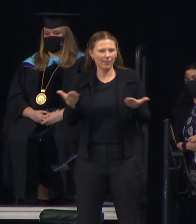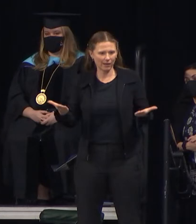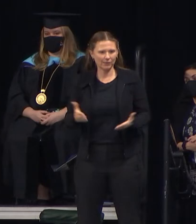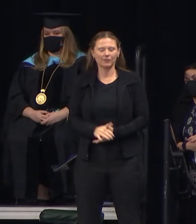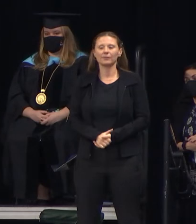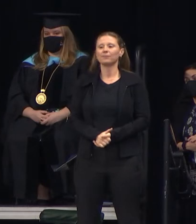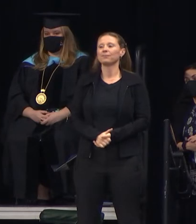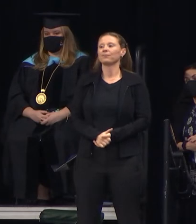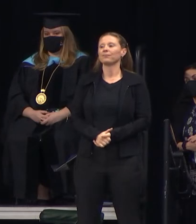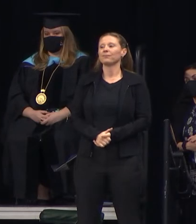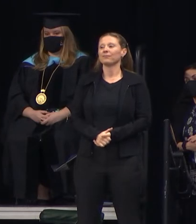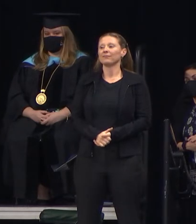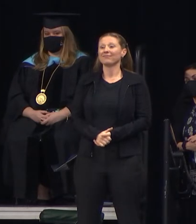Then there was your training.